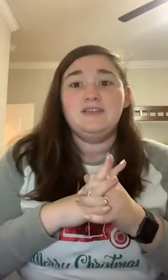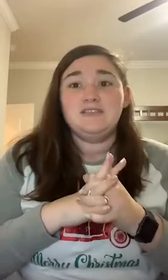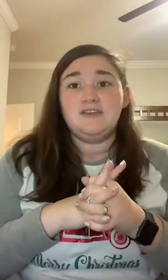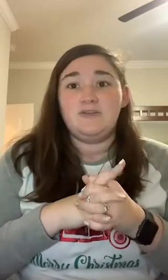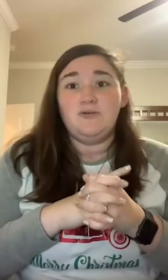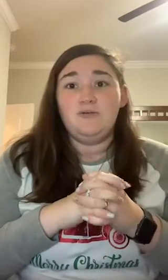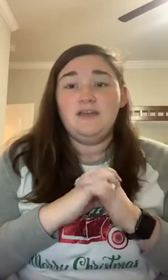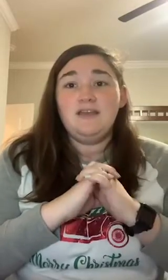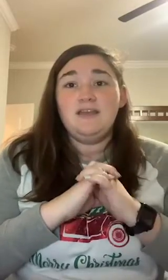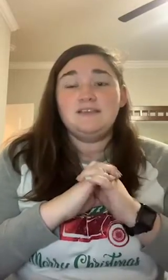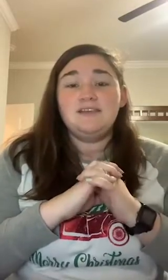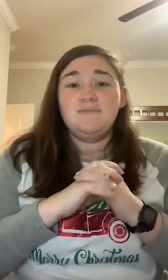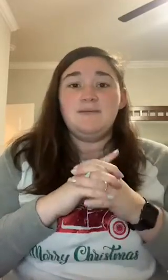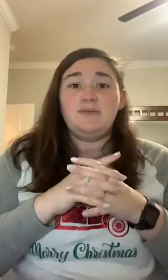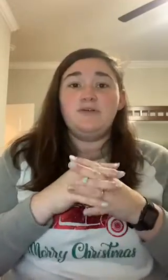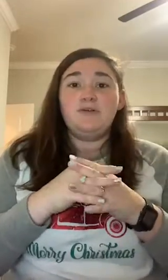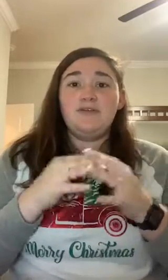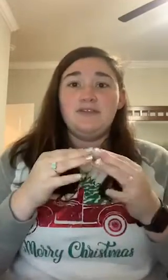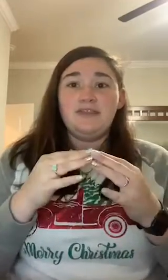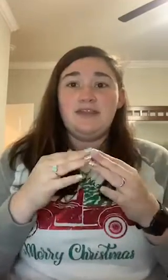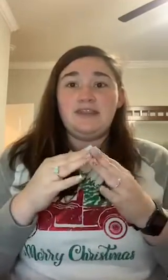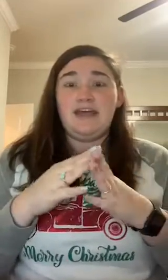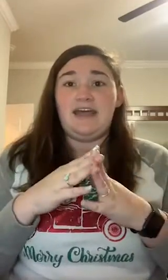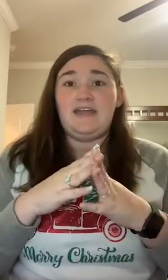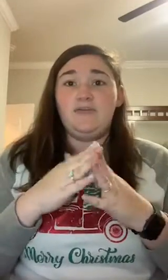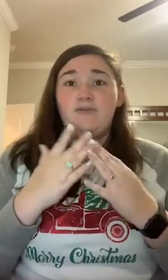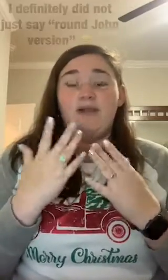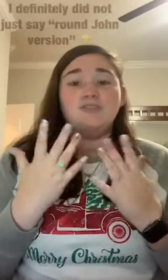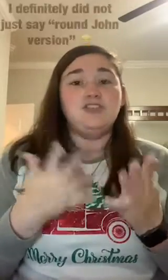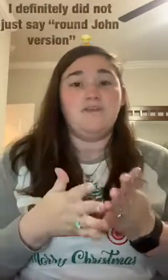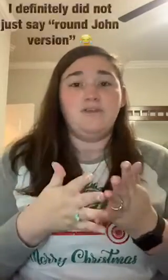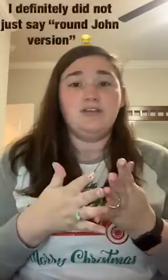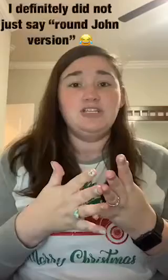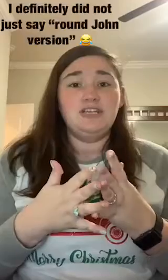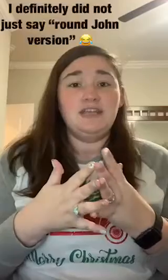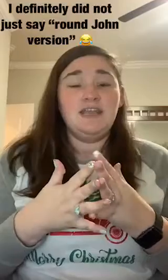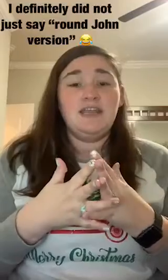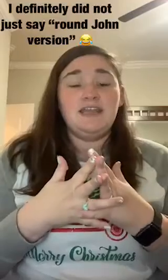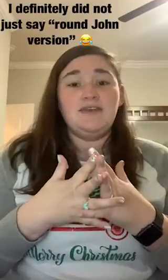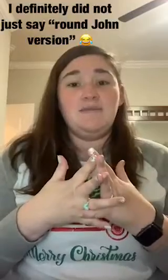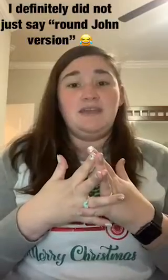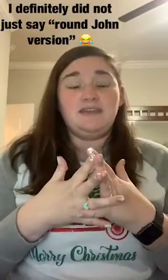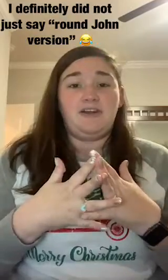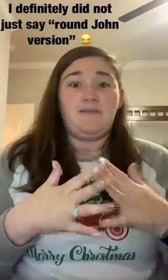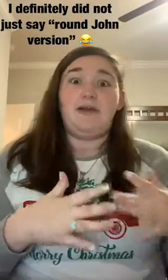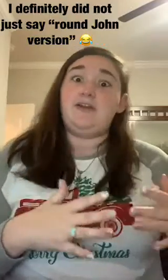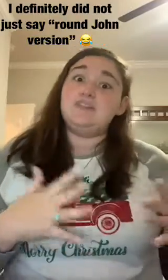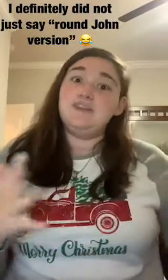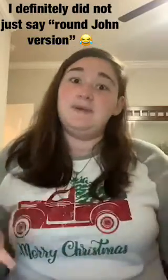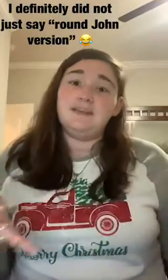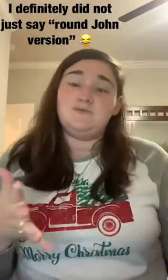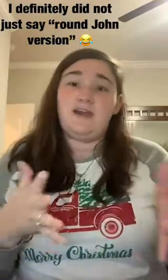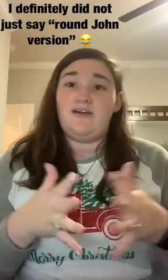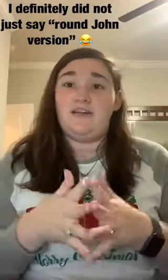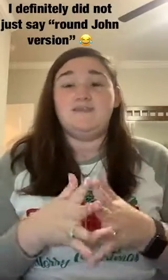so some people think that round yon virgin can be talking about her stomach is round. i've seen